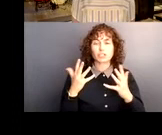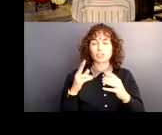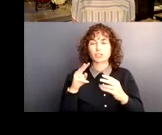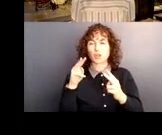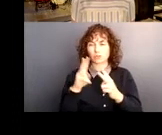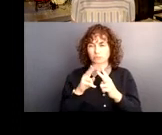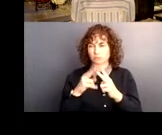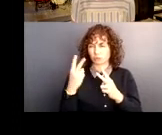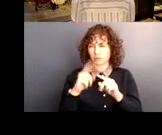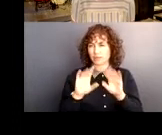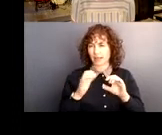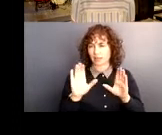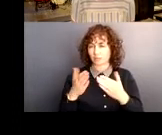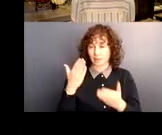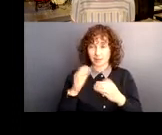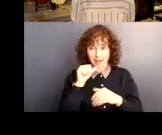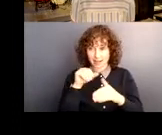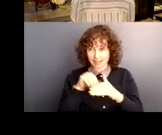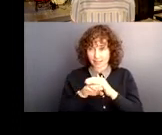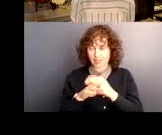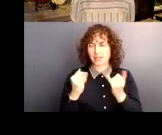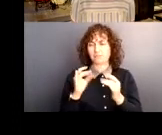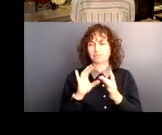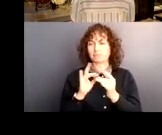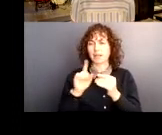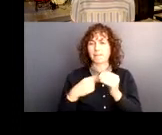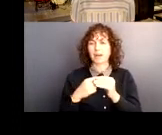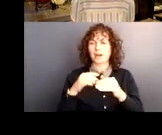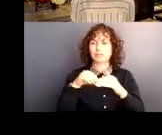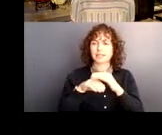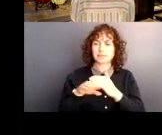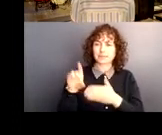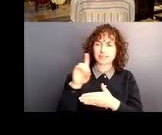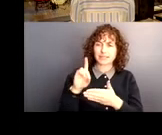that might be inaccessible, let's talk about accessible design elements by separating our space